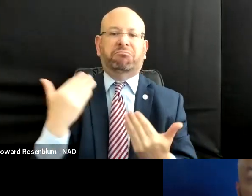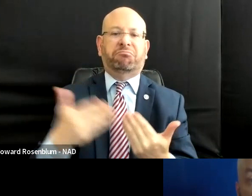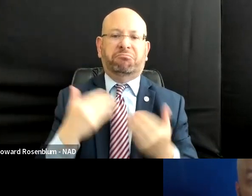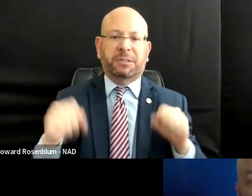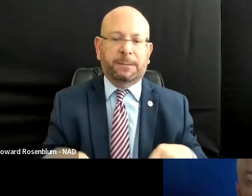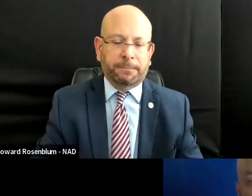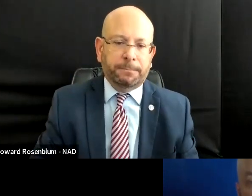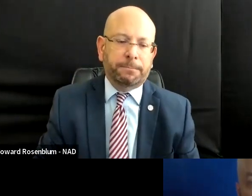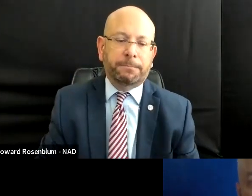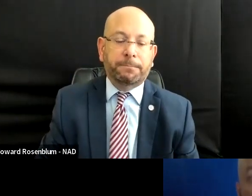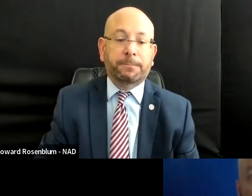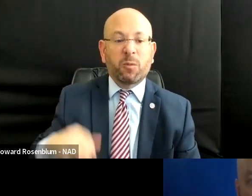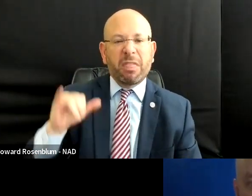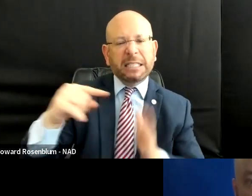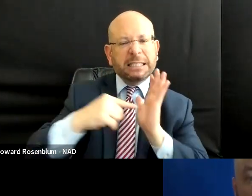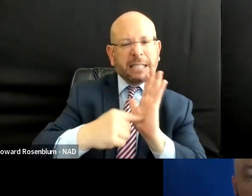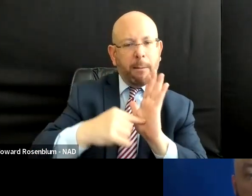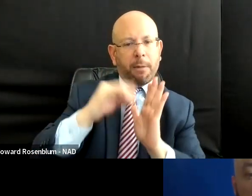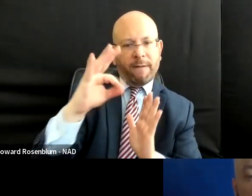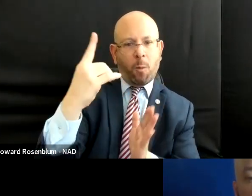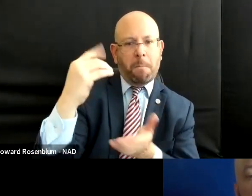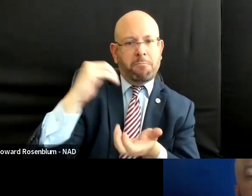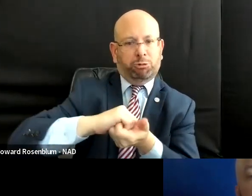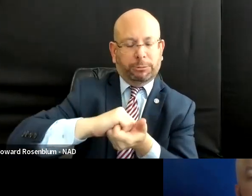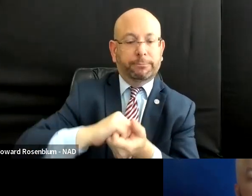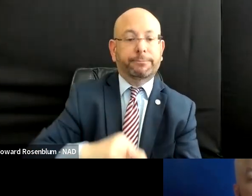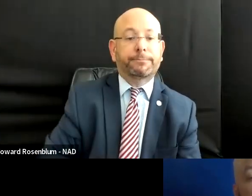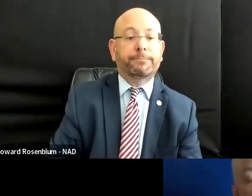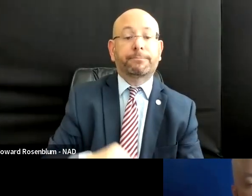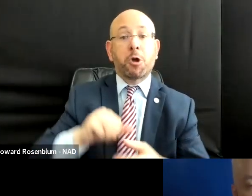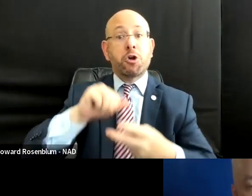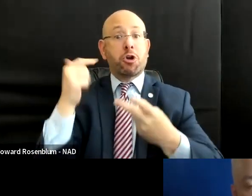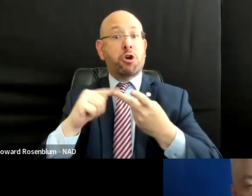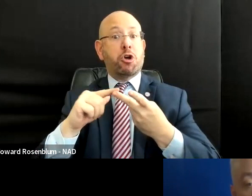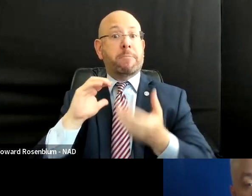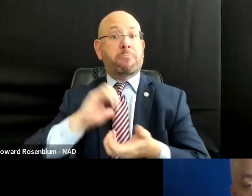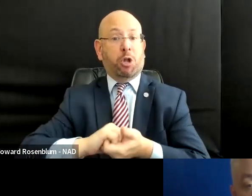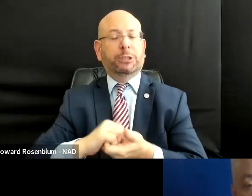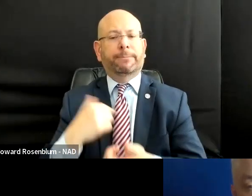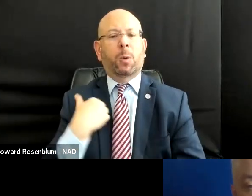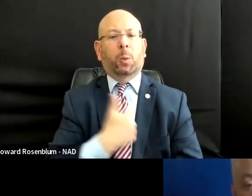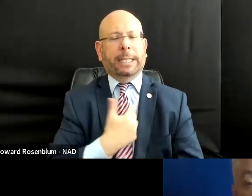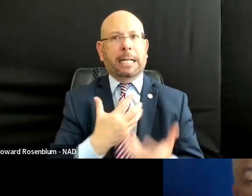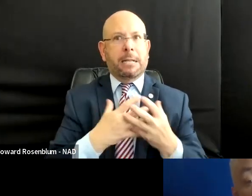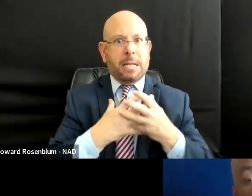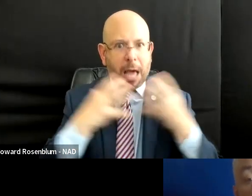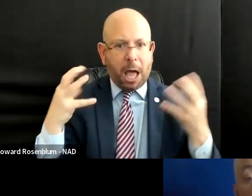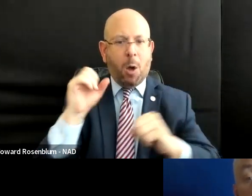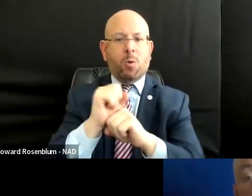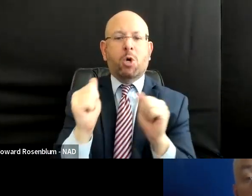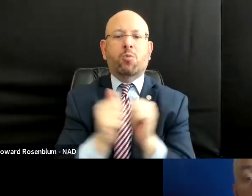drivers only and it greatly improved the service. It was not perfect but it improved it a